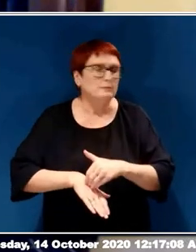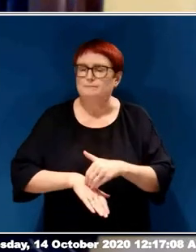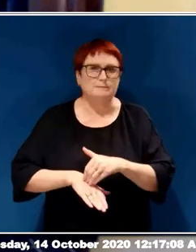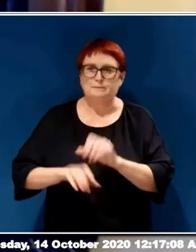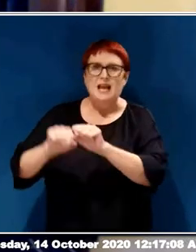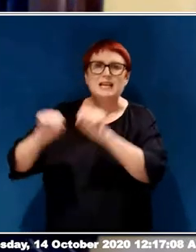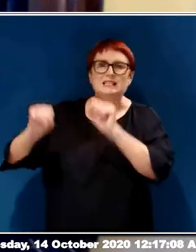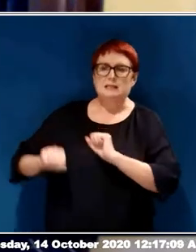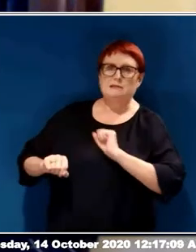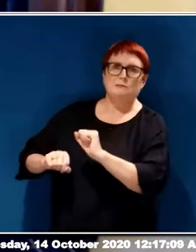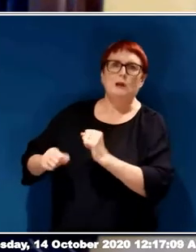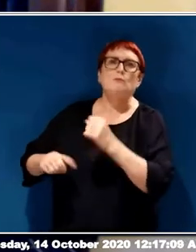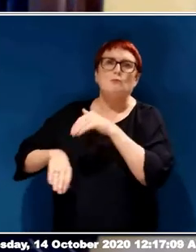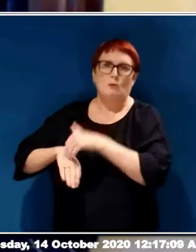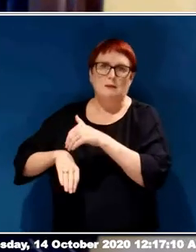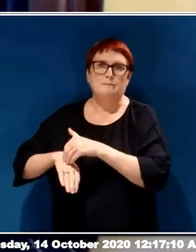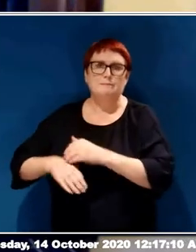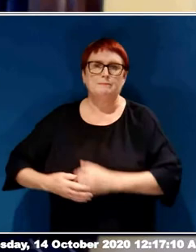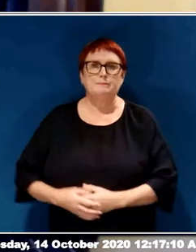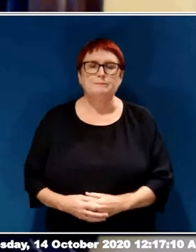the schooling itself. So a